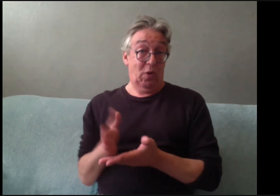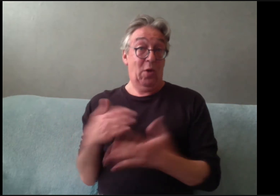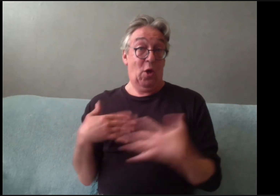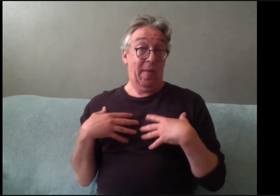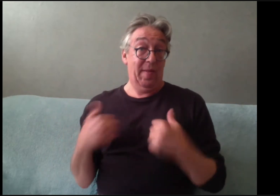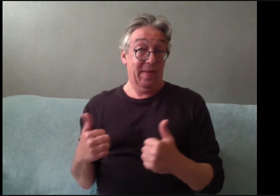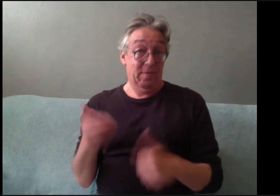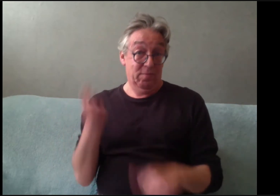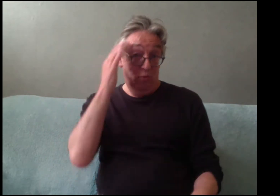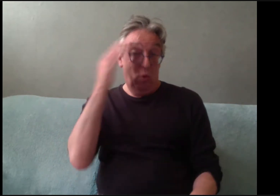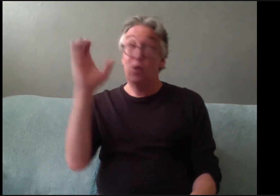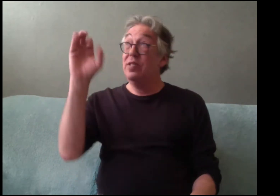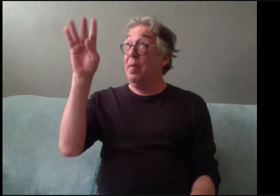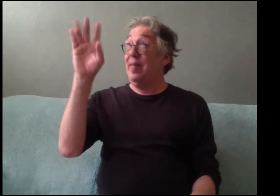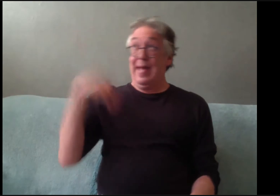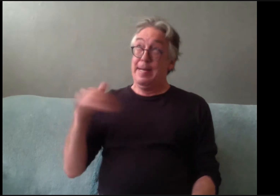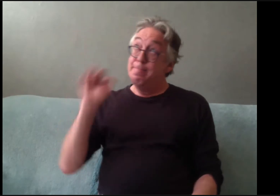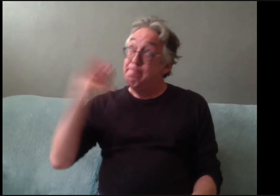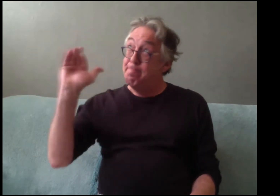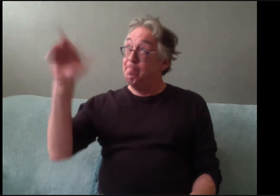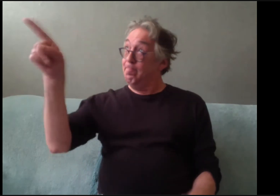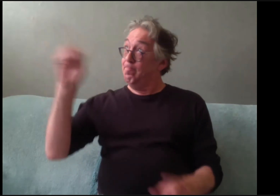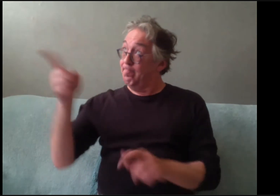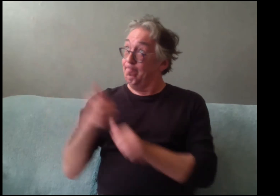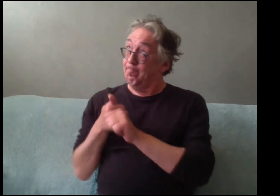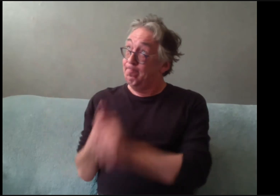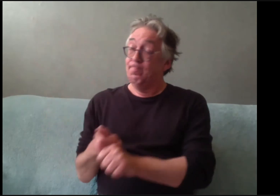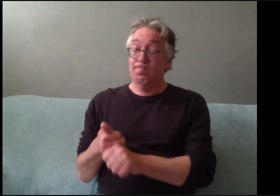The campaign conducted by DPOs among the population